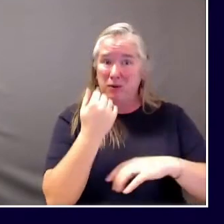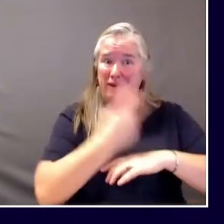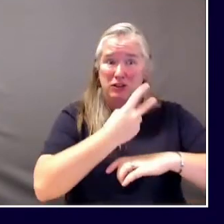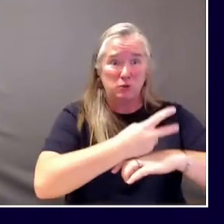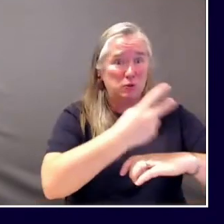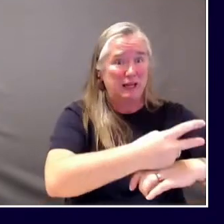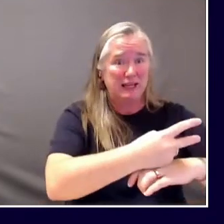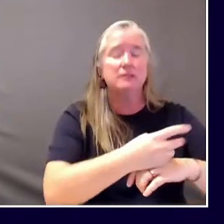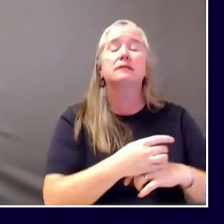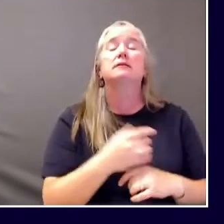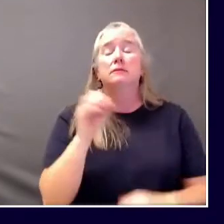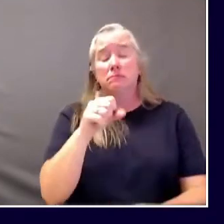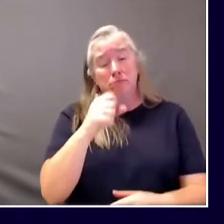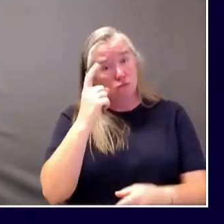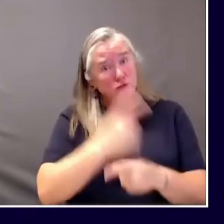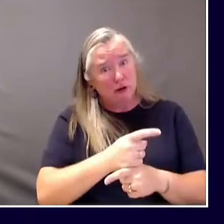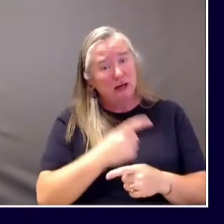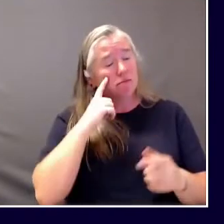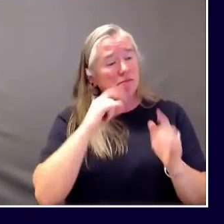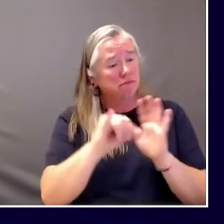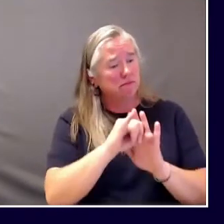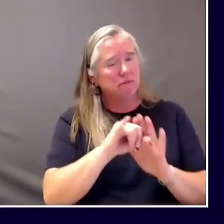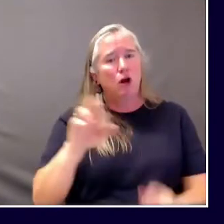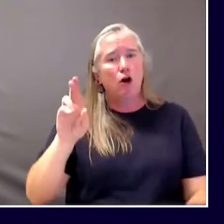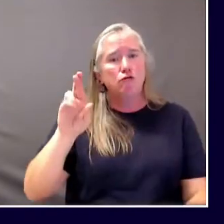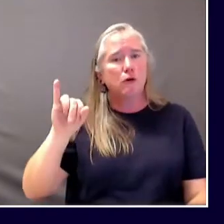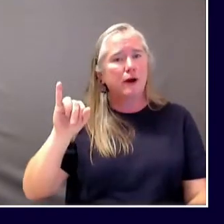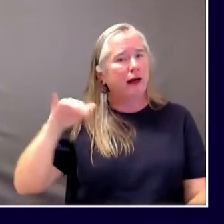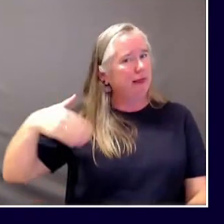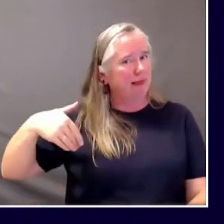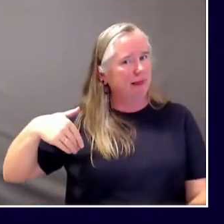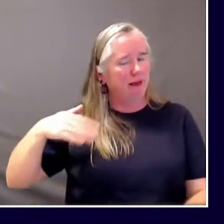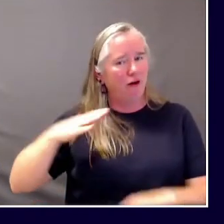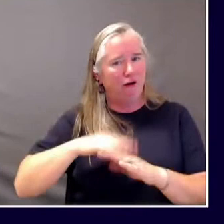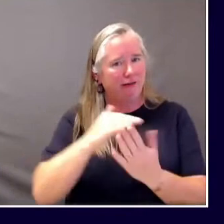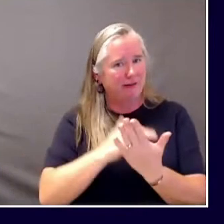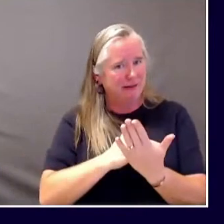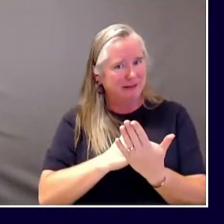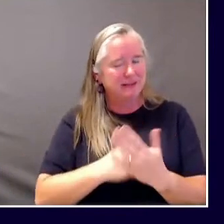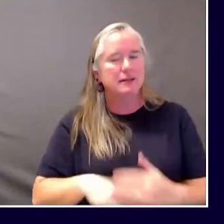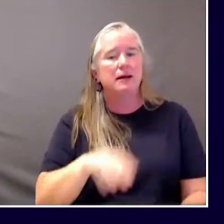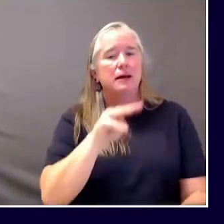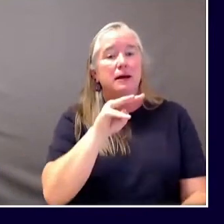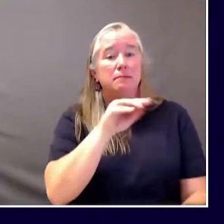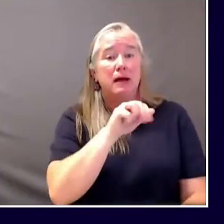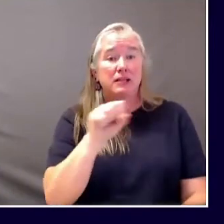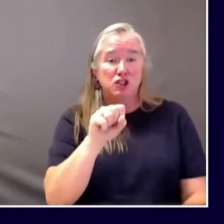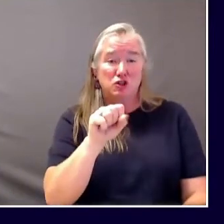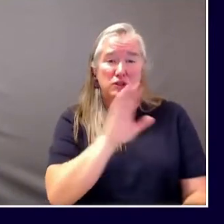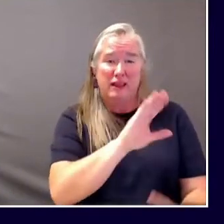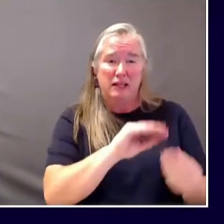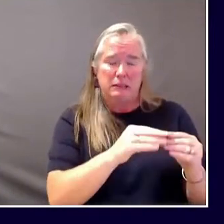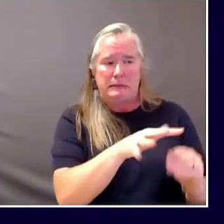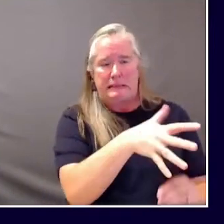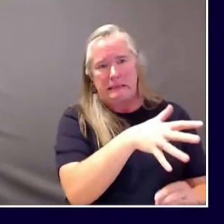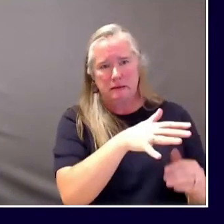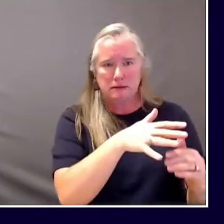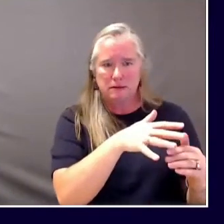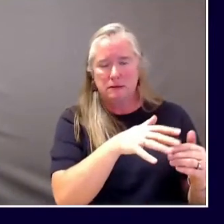some of the other states are Rhode Island is still kind of off the charts Massachusetts is